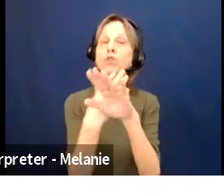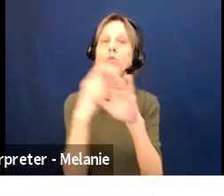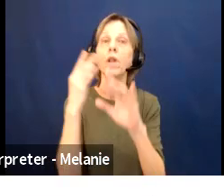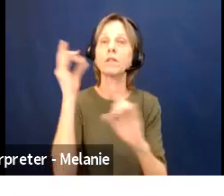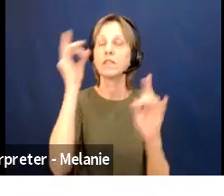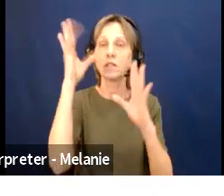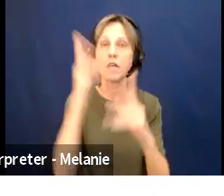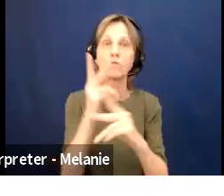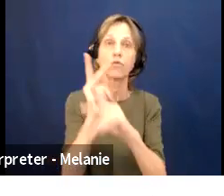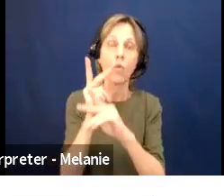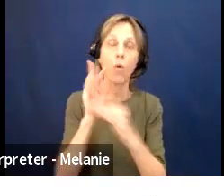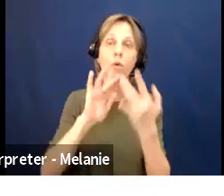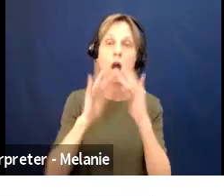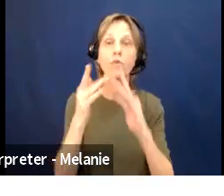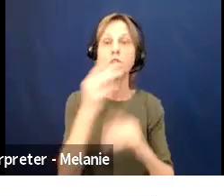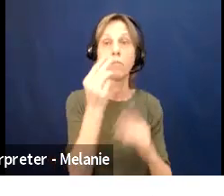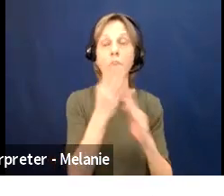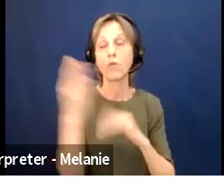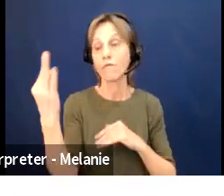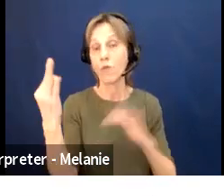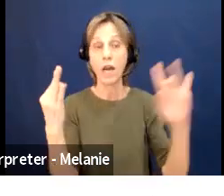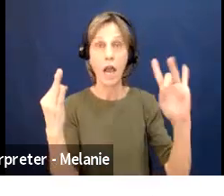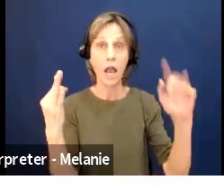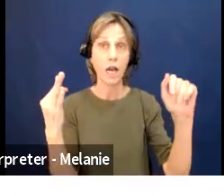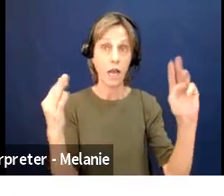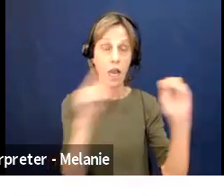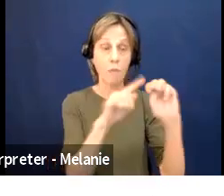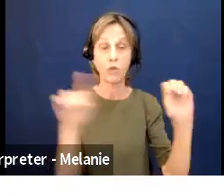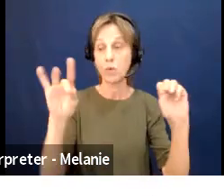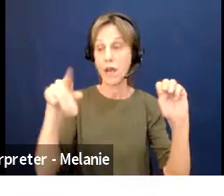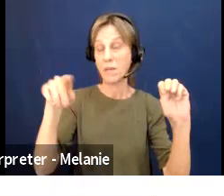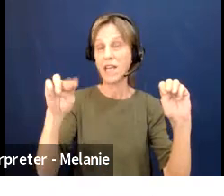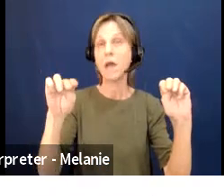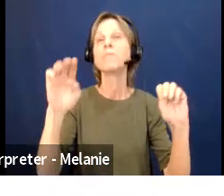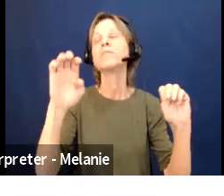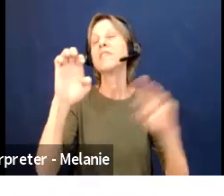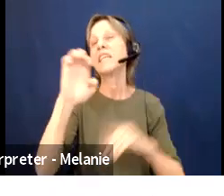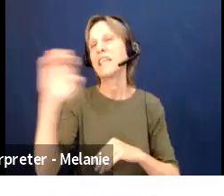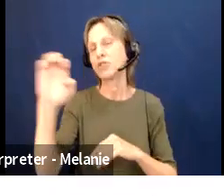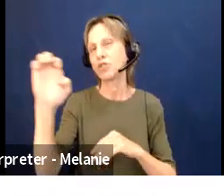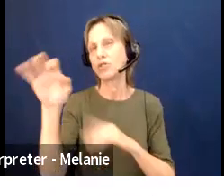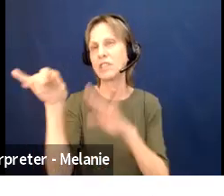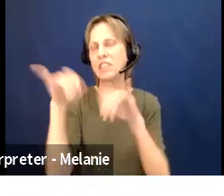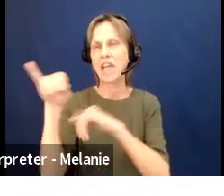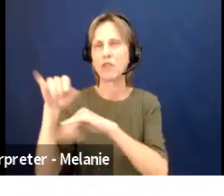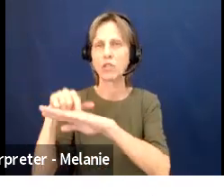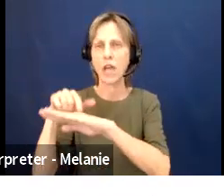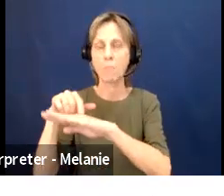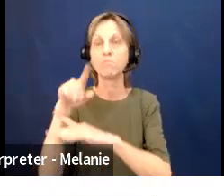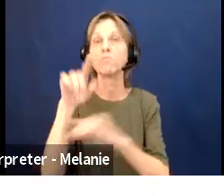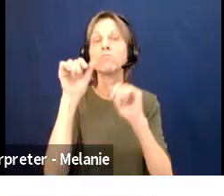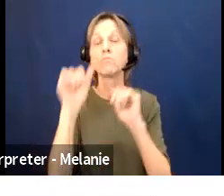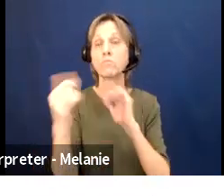Fridays 8 a.m to 8 p.m Eastern Standard Time and one can contact an SBA customer service rep